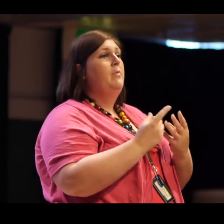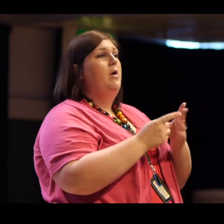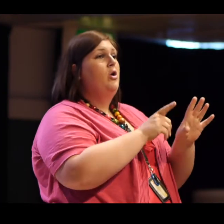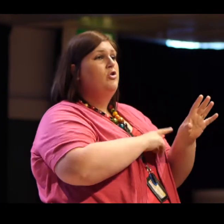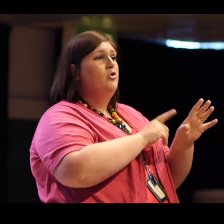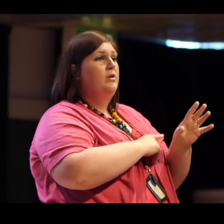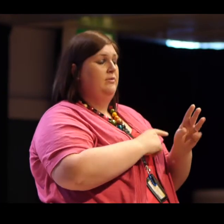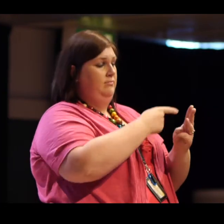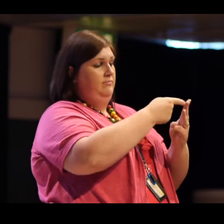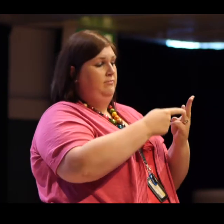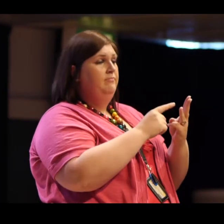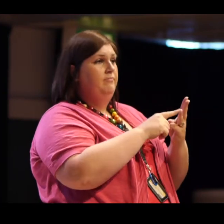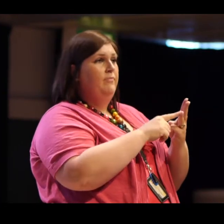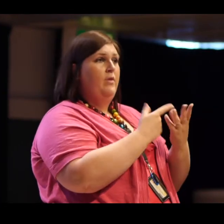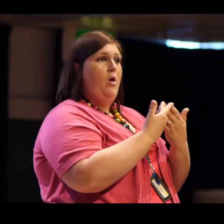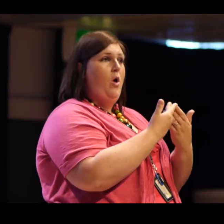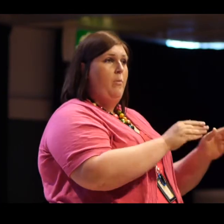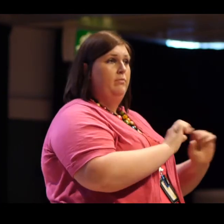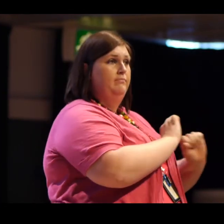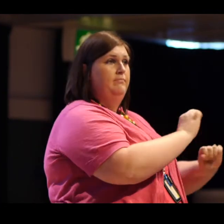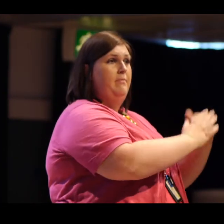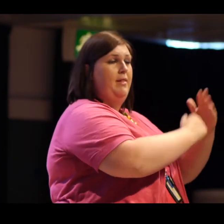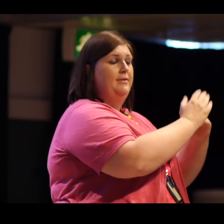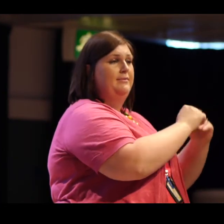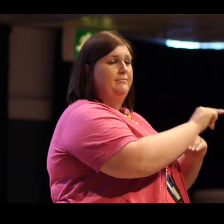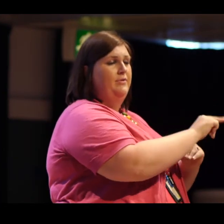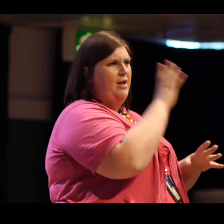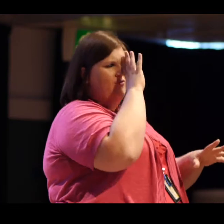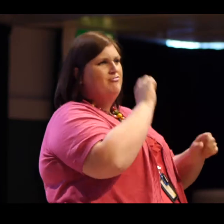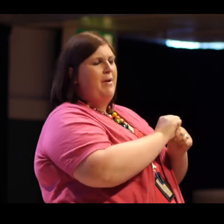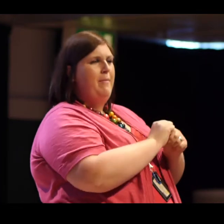opened the building. And I remember him showing me round